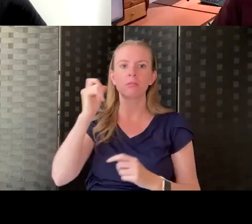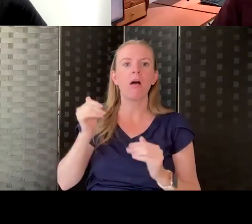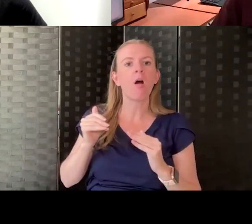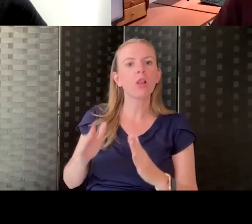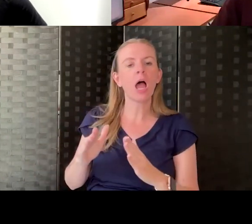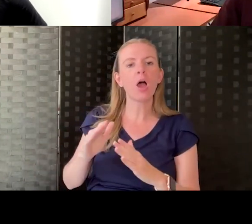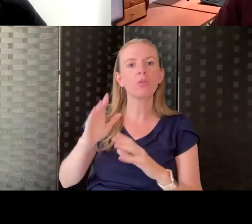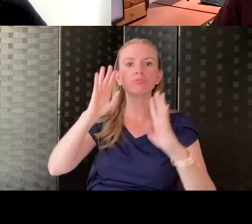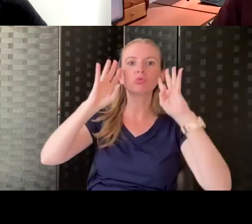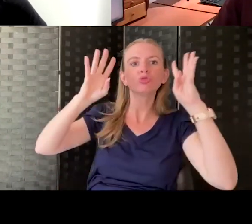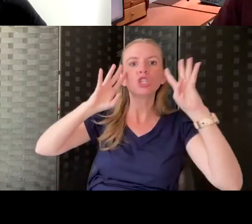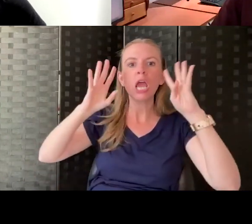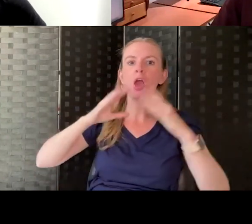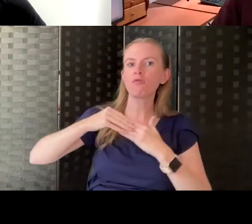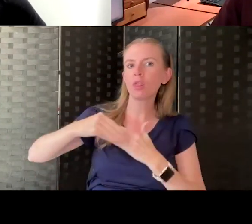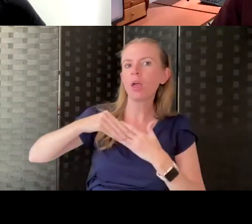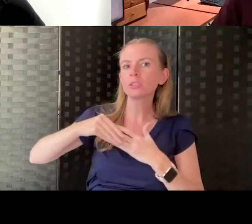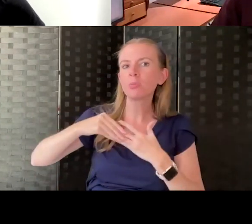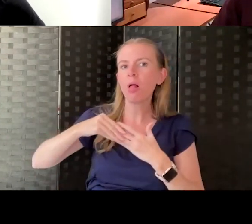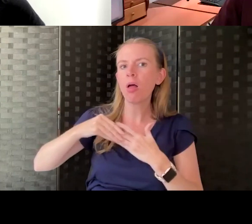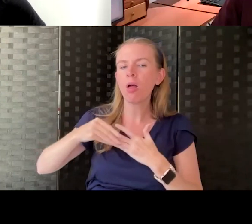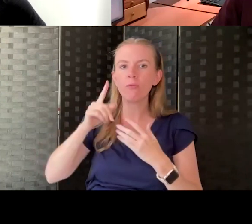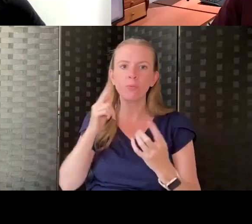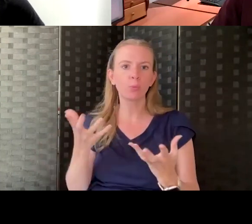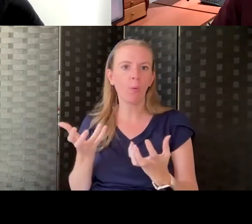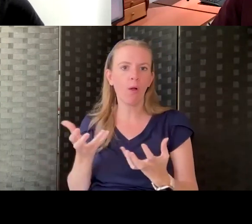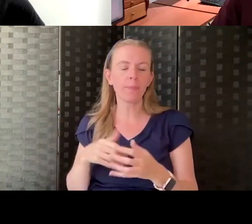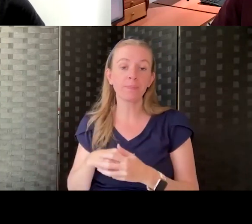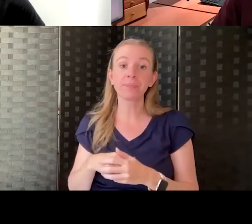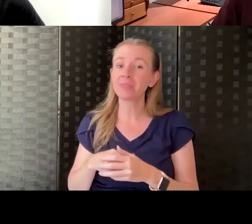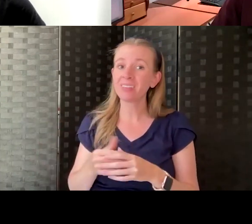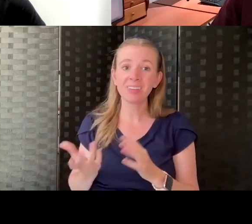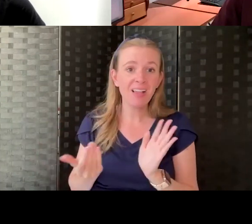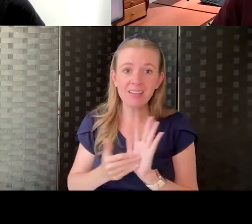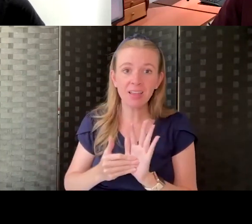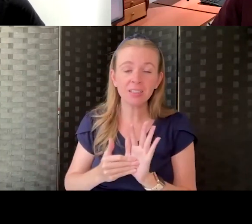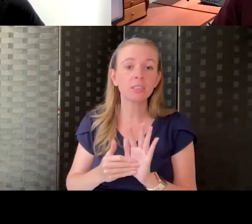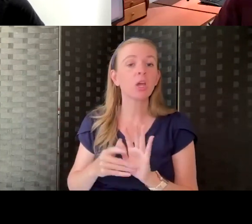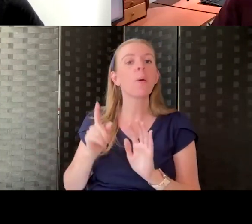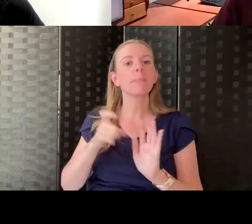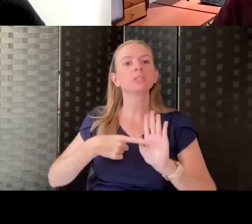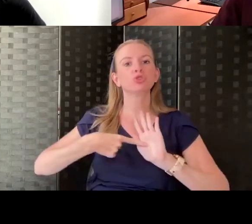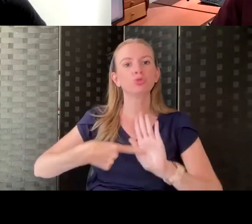creativity or the flexibility to do what they want. Again, it goes back to show and prove. If